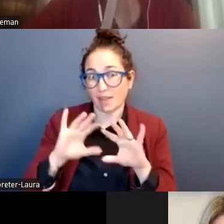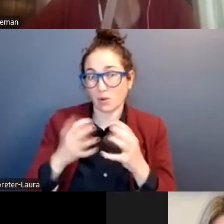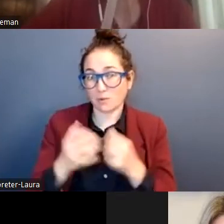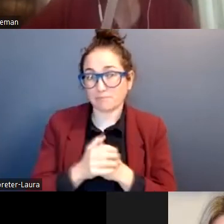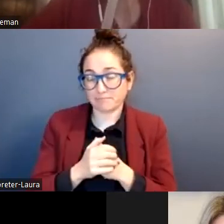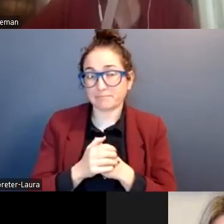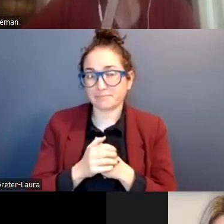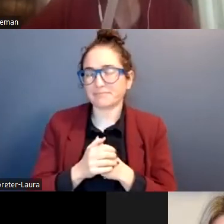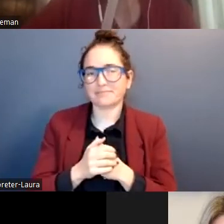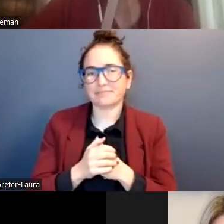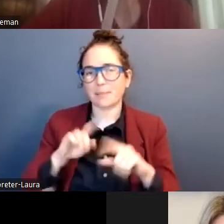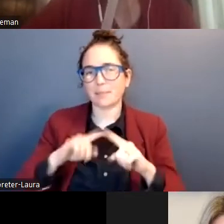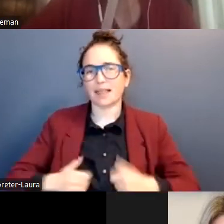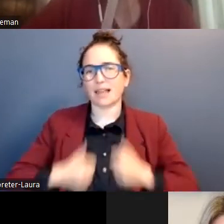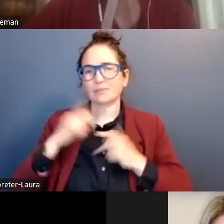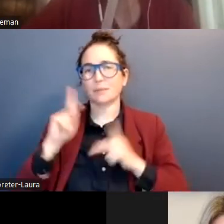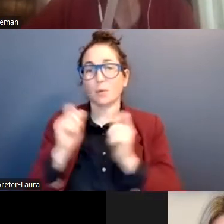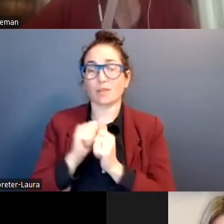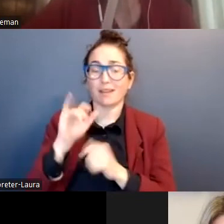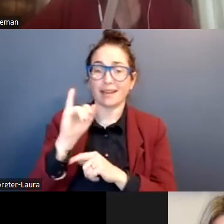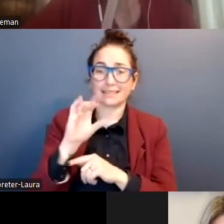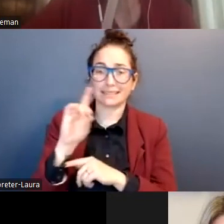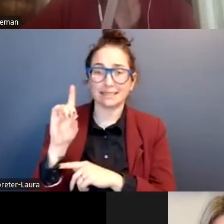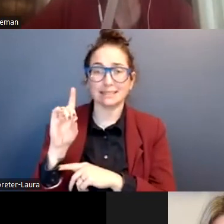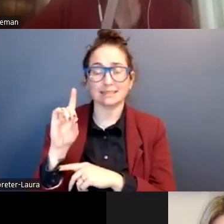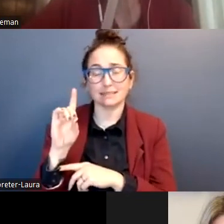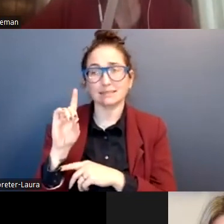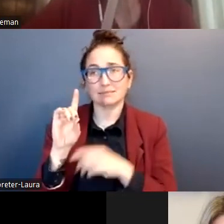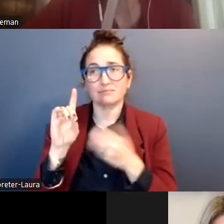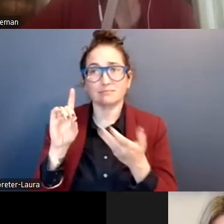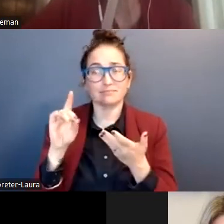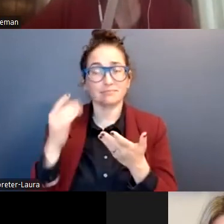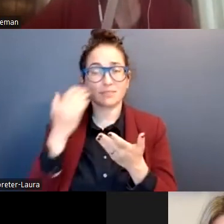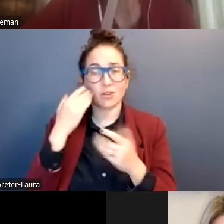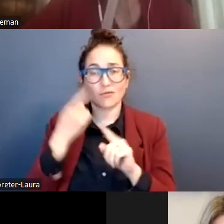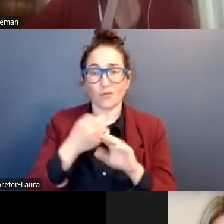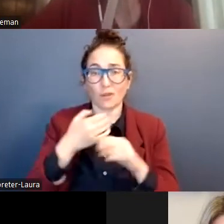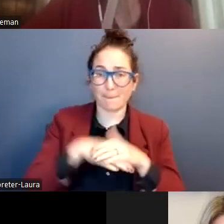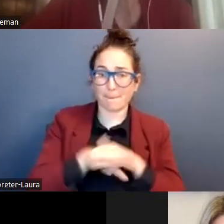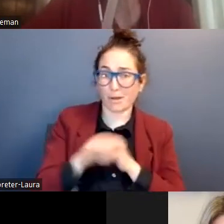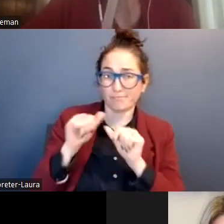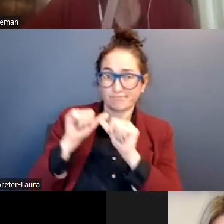but lives of people with intellectual development disabilities in from birth, through through through old age.